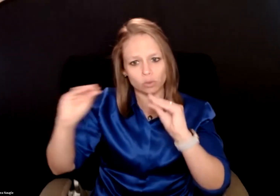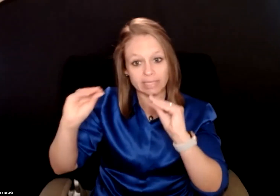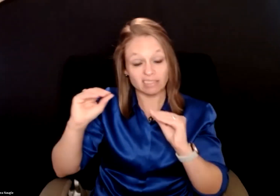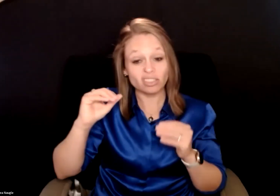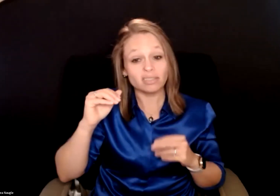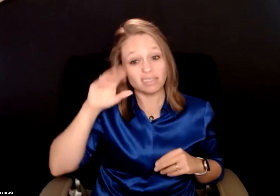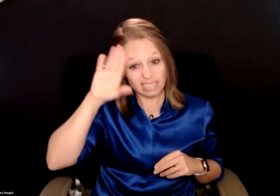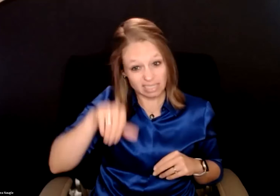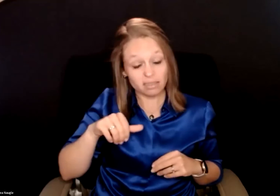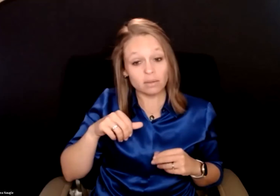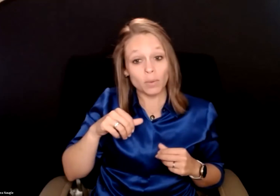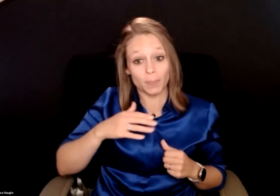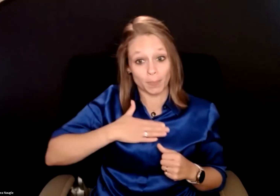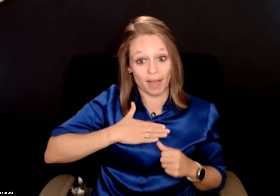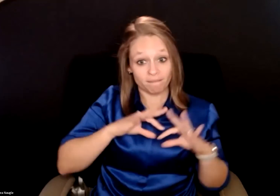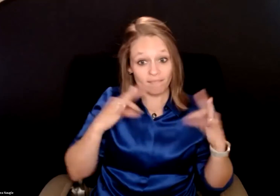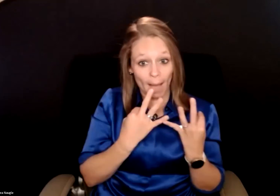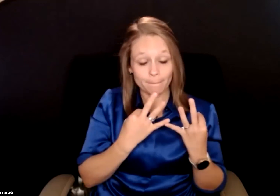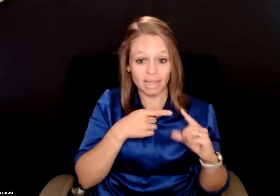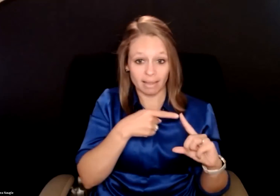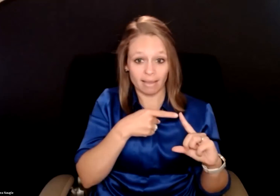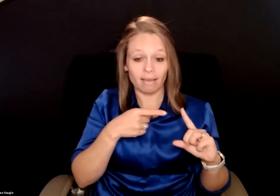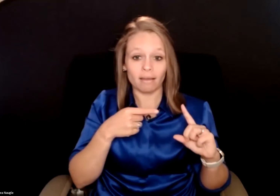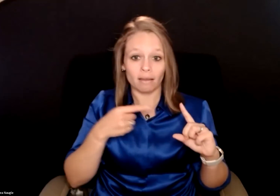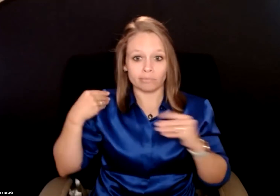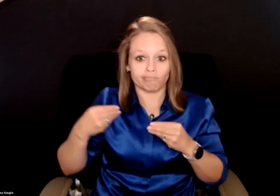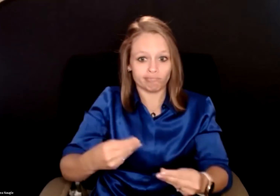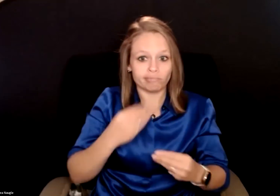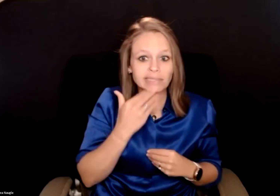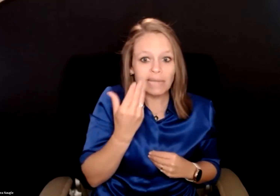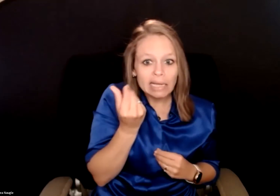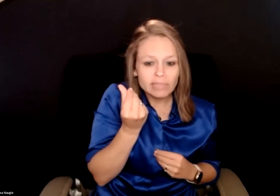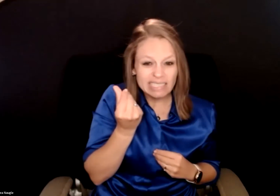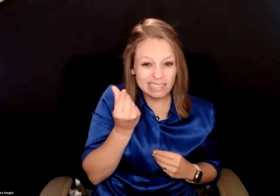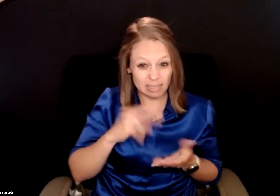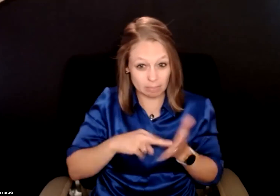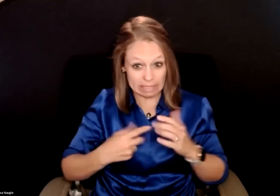should not go to McDonald's every day. I should make healthier choices.